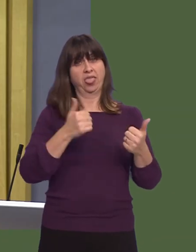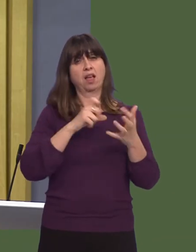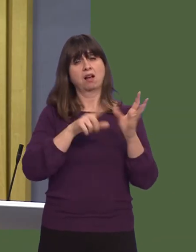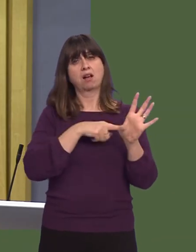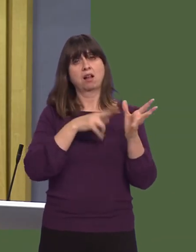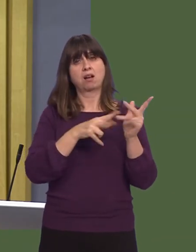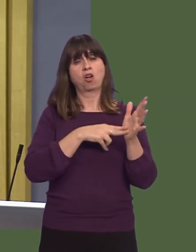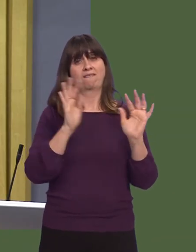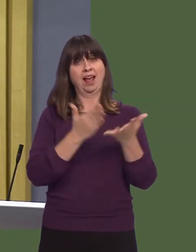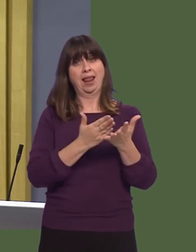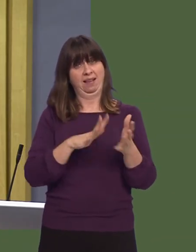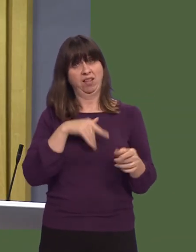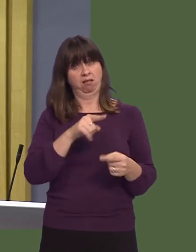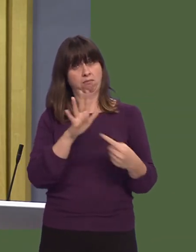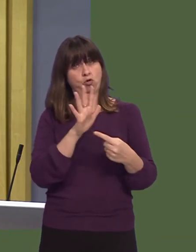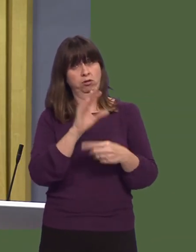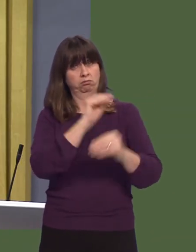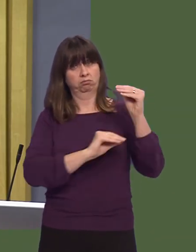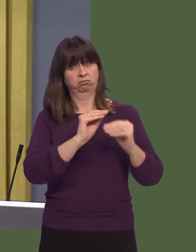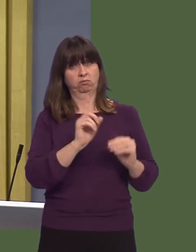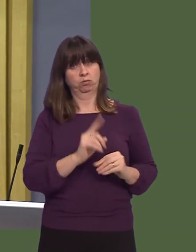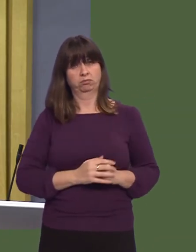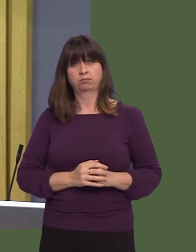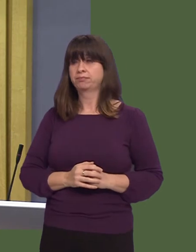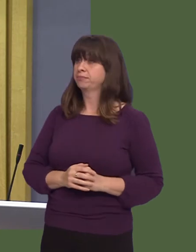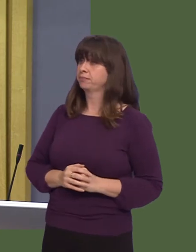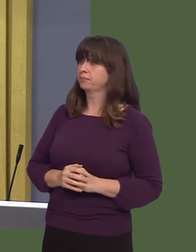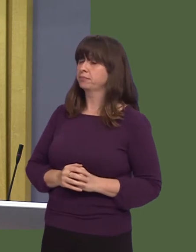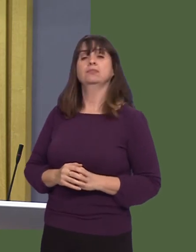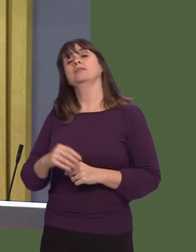Carwyn Jones AM: Well, improving the nationís mental health is one of five priorities specifically